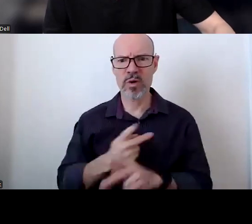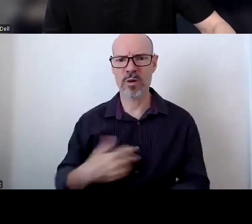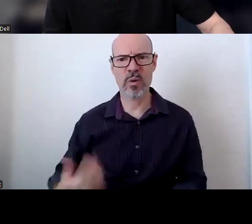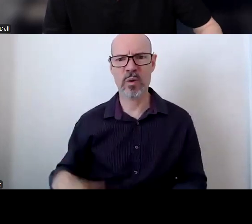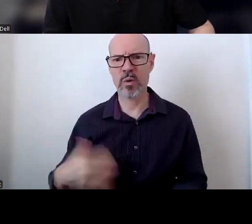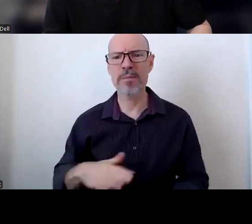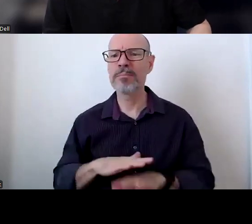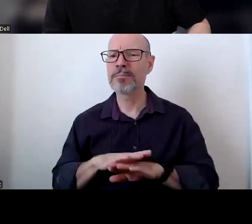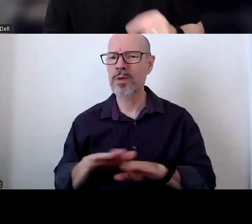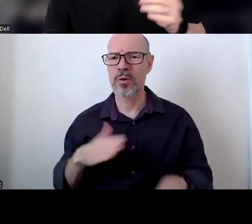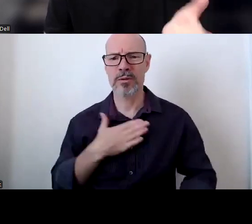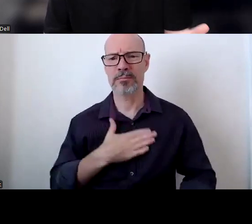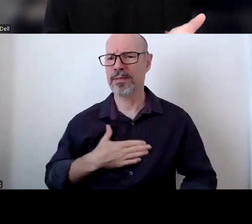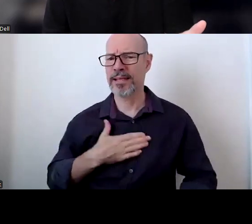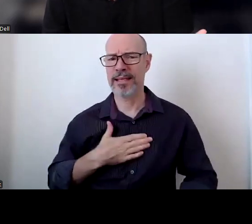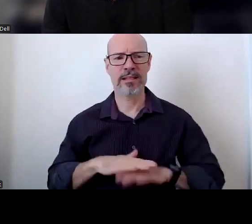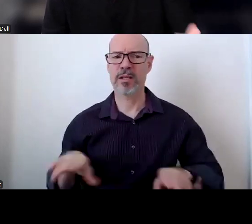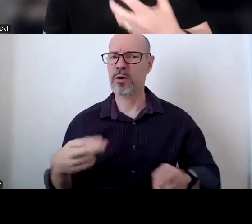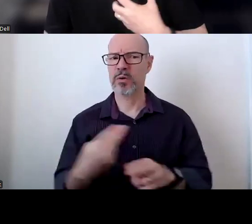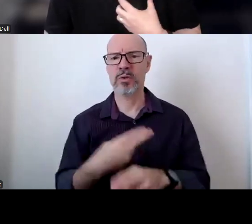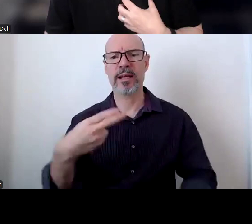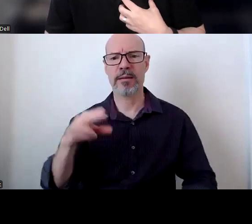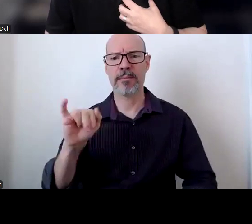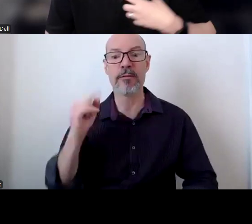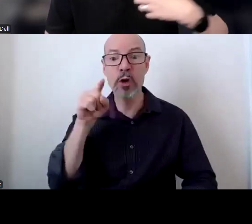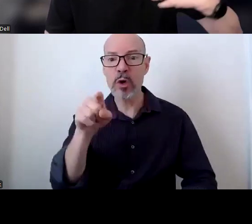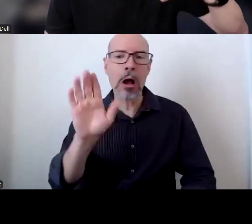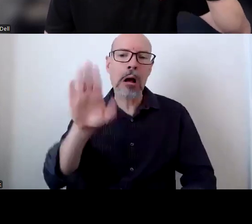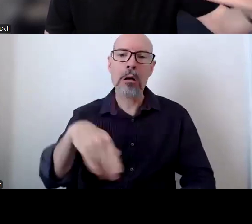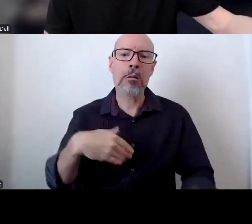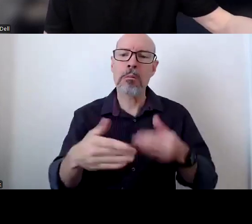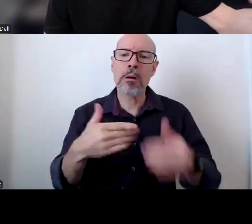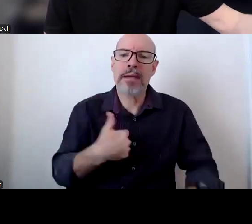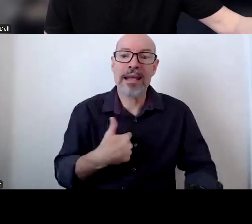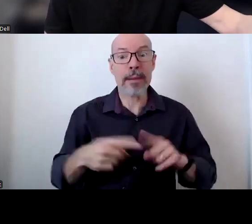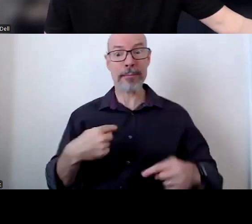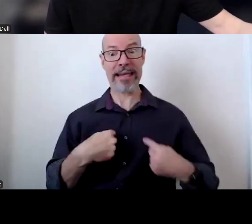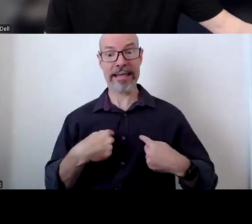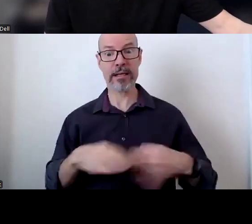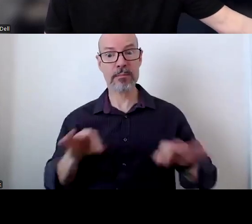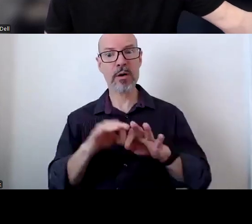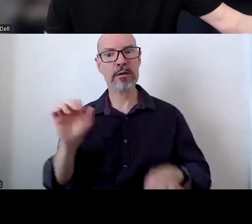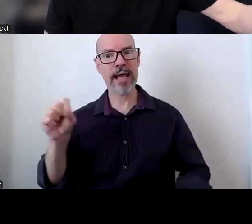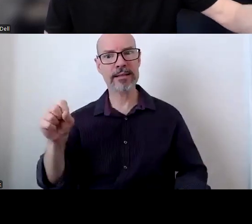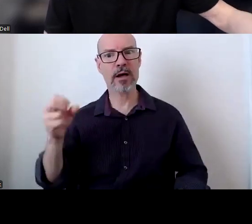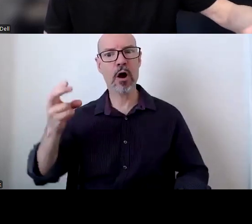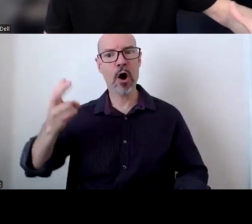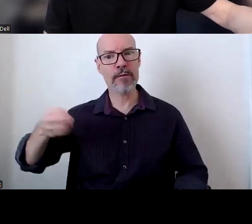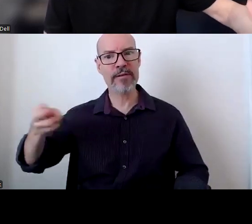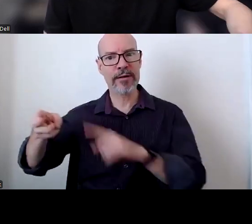"Hearing impaired" and say "Hard of hearing" instead. To you it may not matter. But it matters to me.